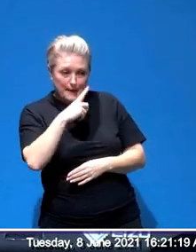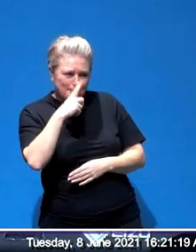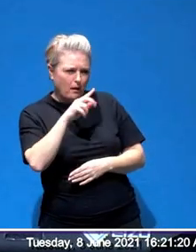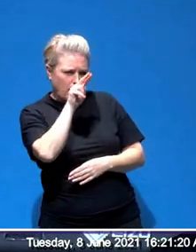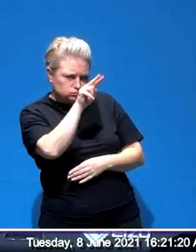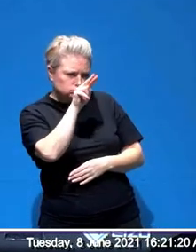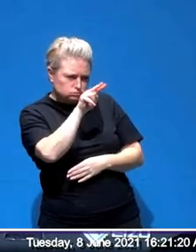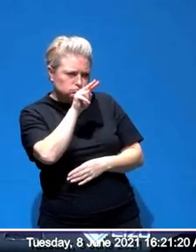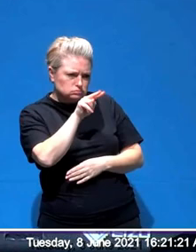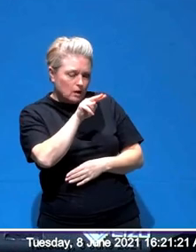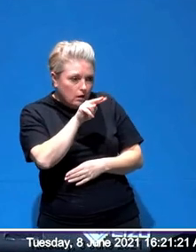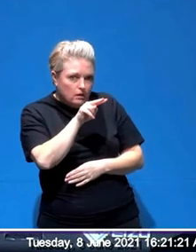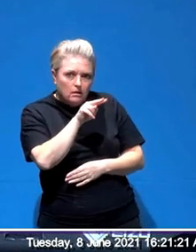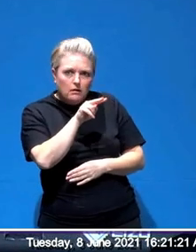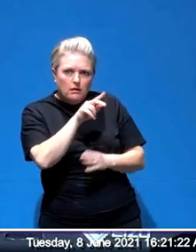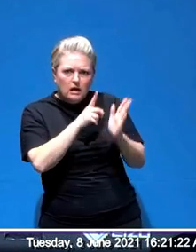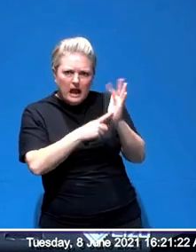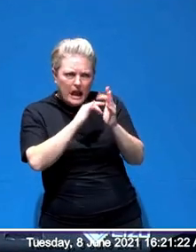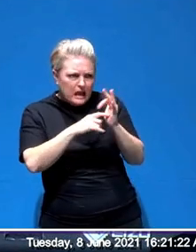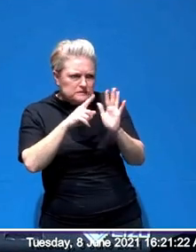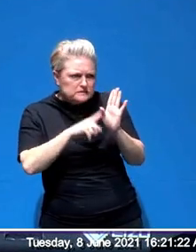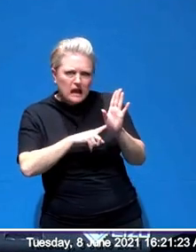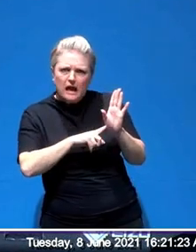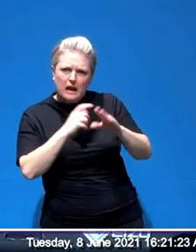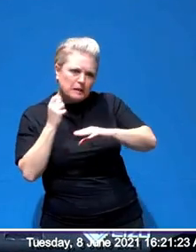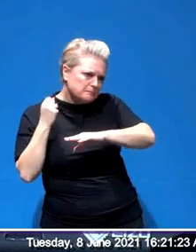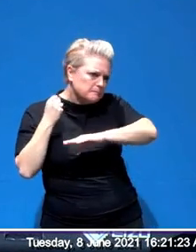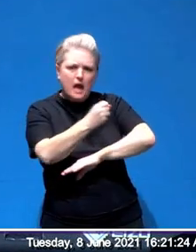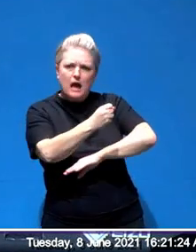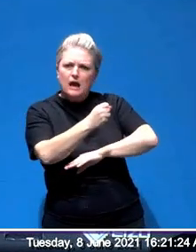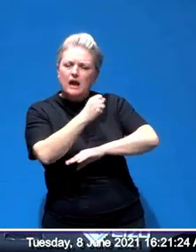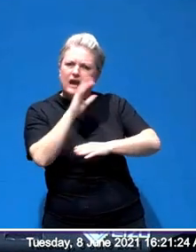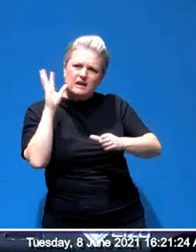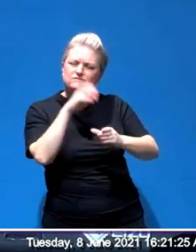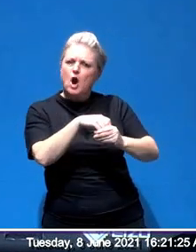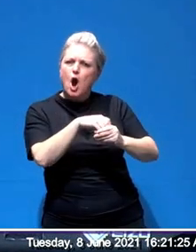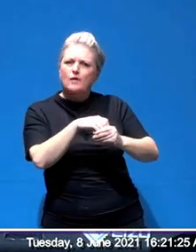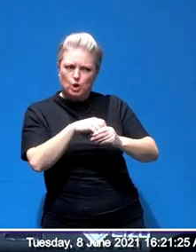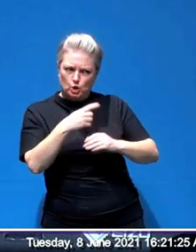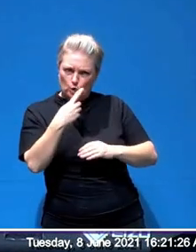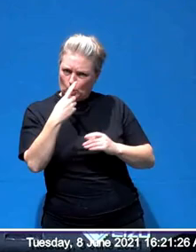concern and, indeed, re-traumatised them as to the existence of that letter and